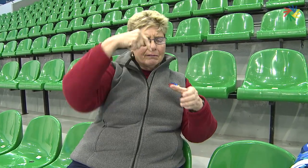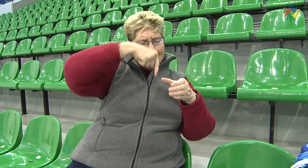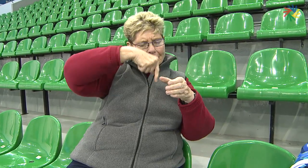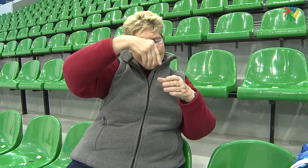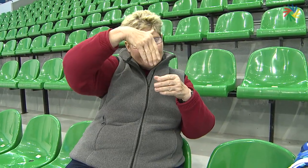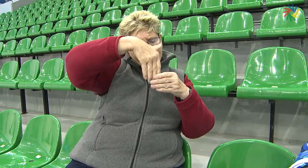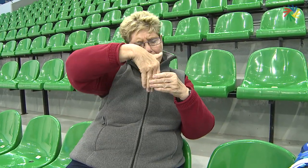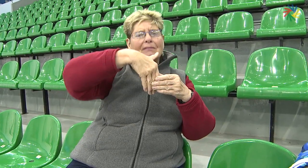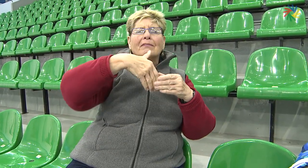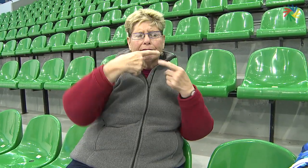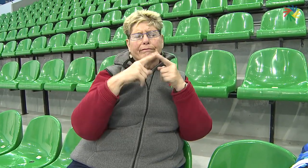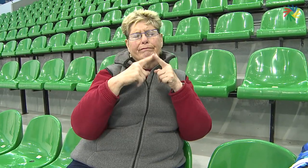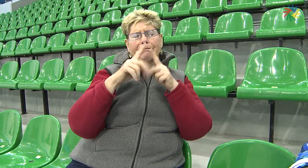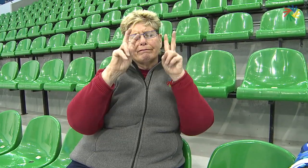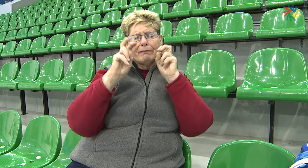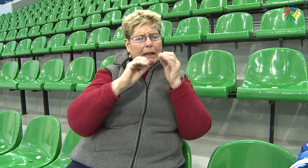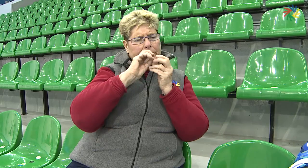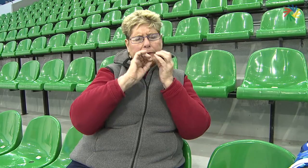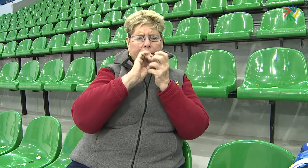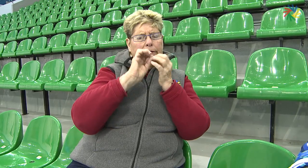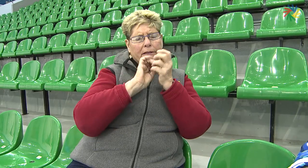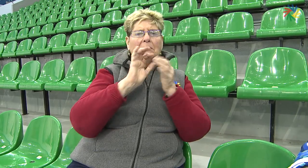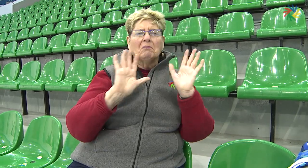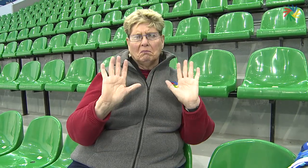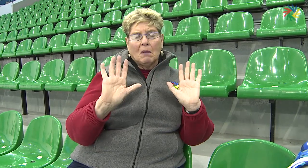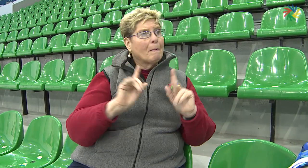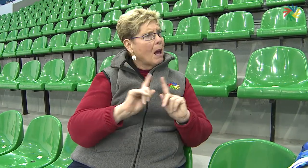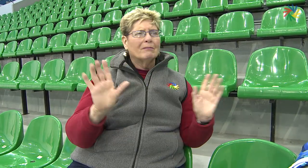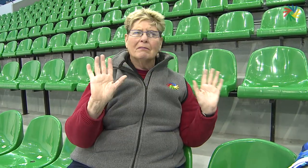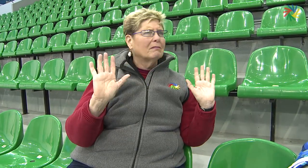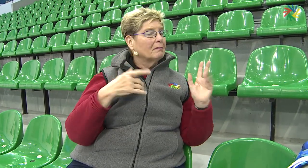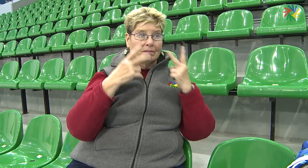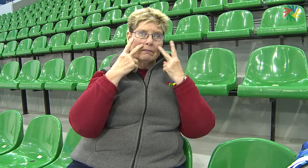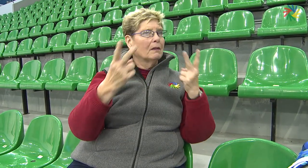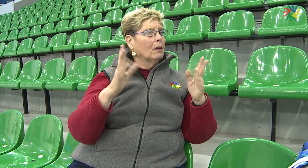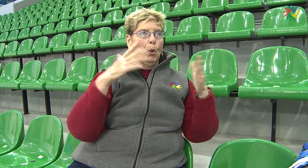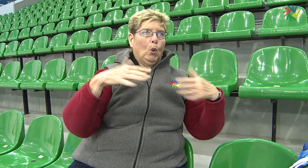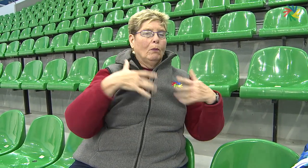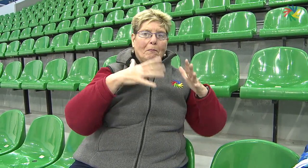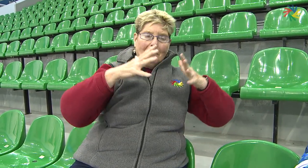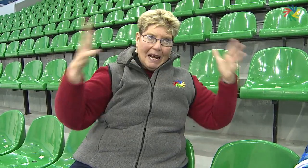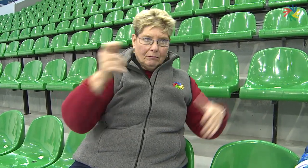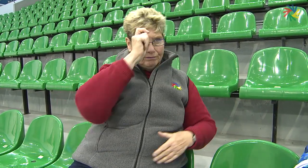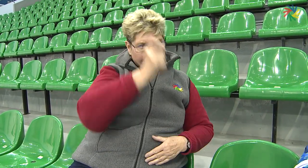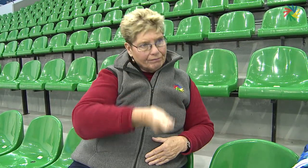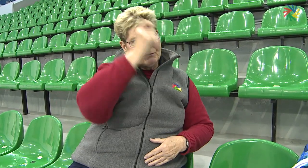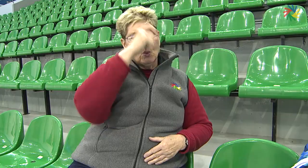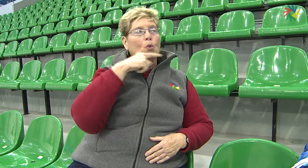There have been different internal issues that needed addressing, but otherwise, I’ve been really impressed with what I have seen. Russia has my full respect. Hats off to Russia. ((Hat Tip))